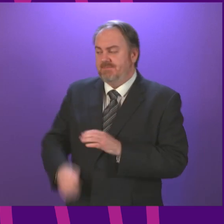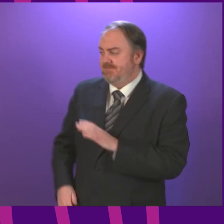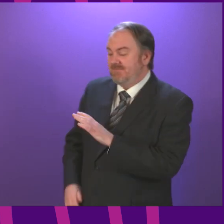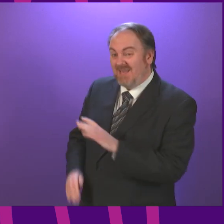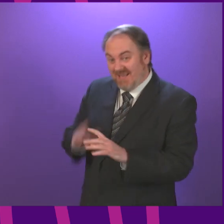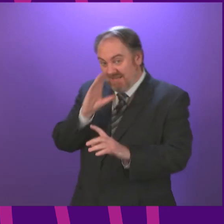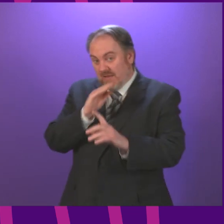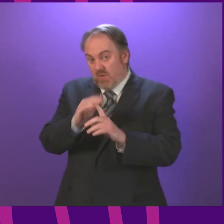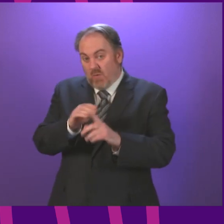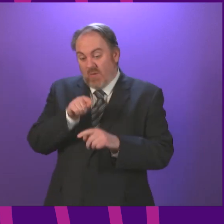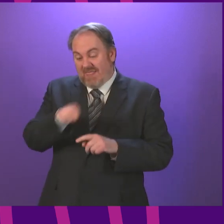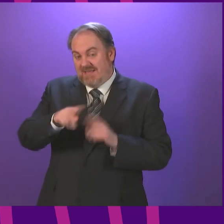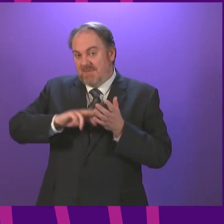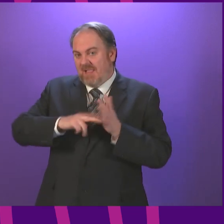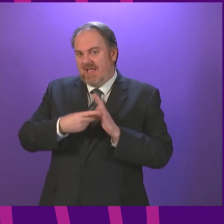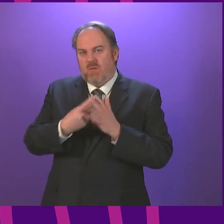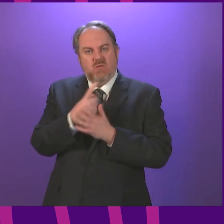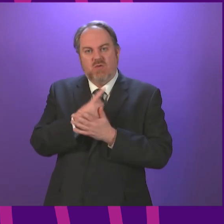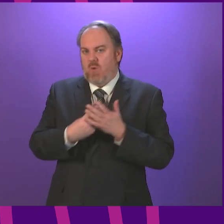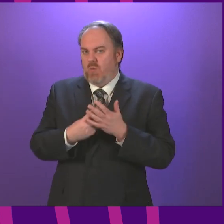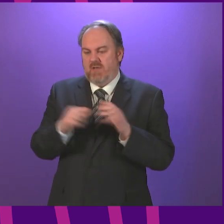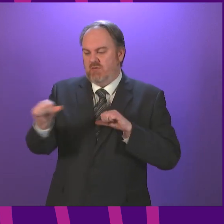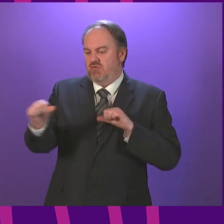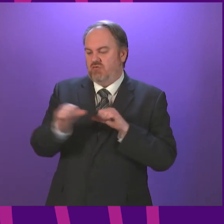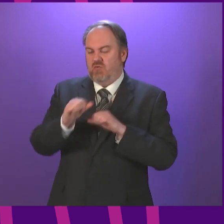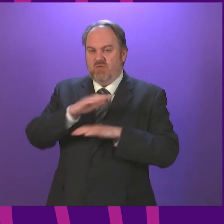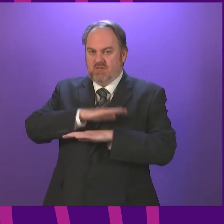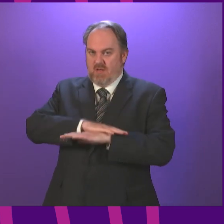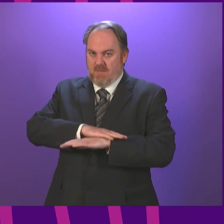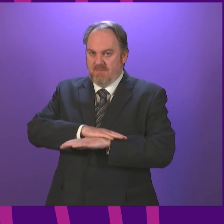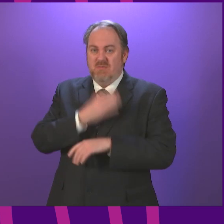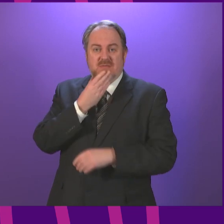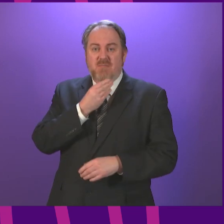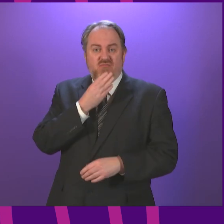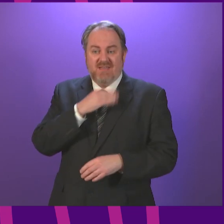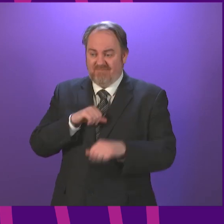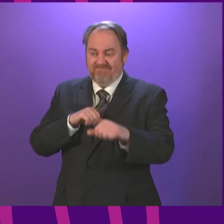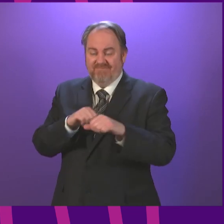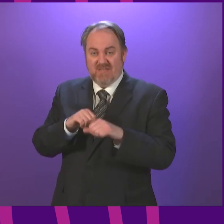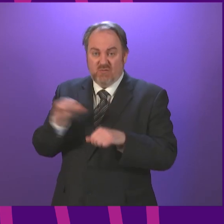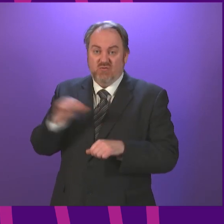in this financial year and we always said that it would come to an end on 31 March 2021.